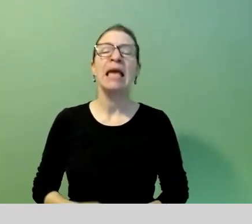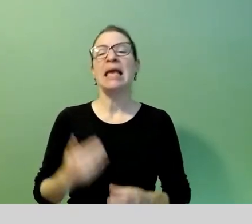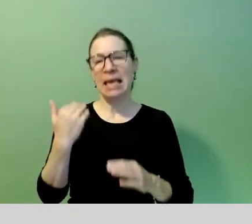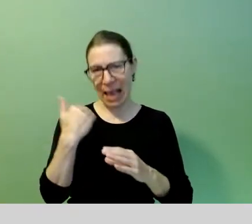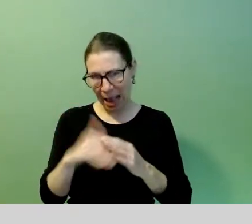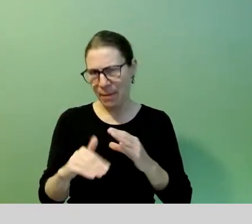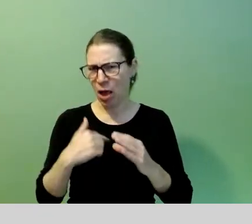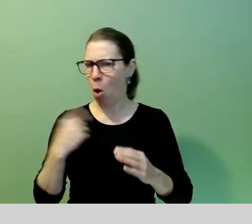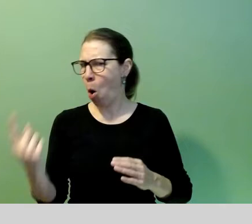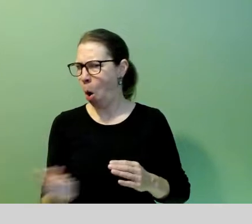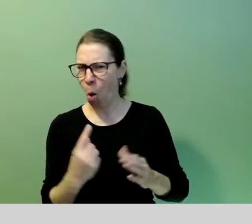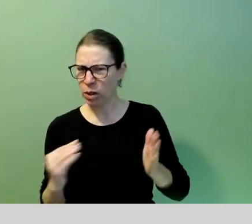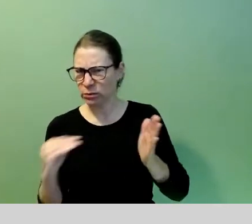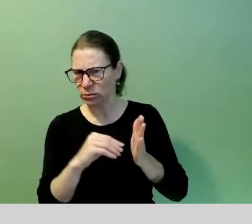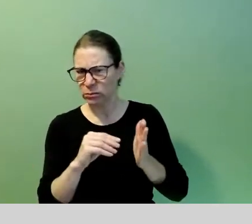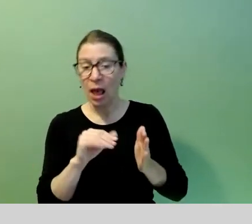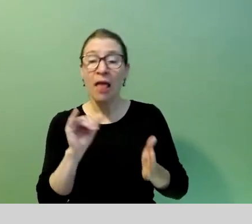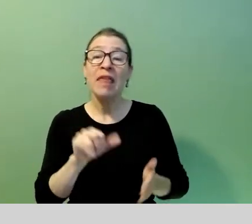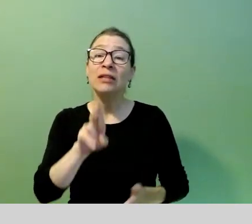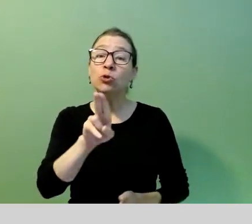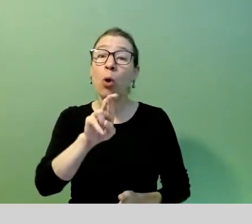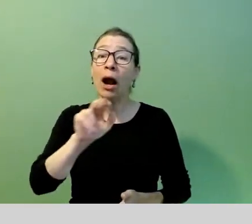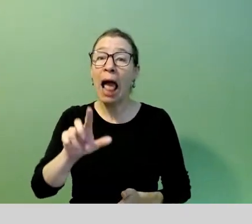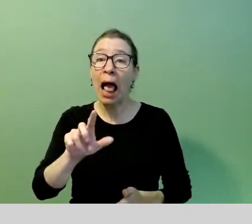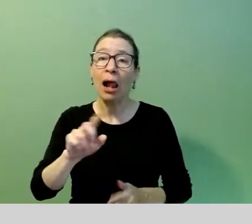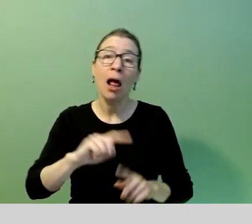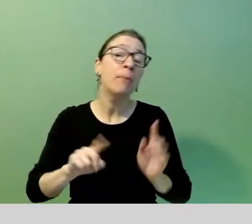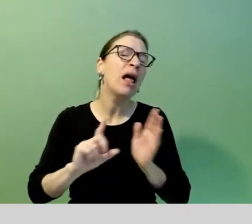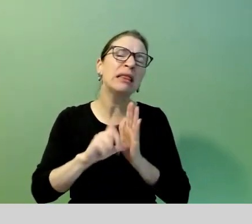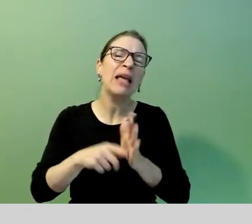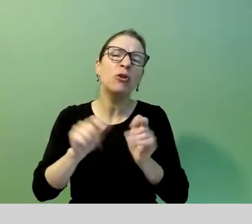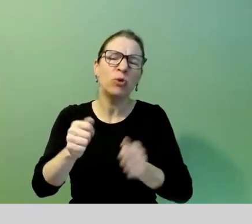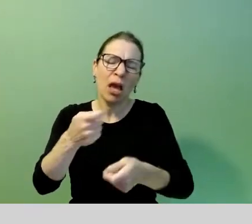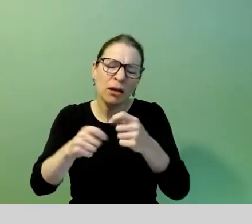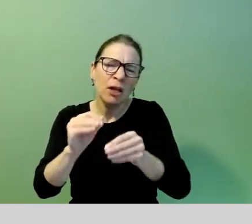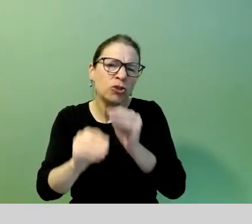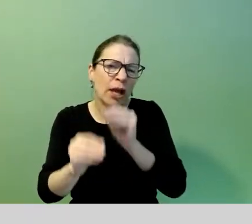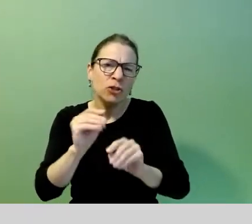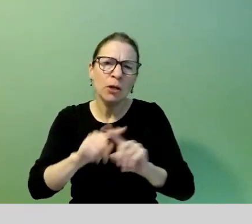This is URL, you can change it later, so I'm gonna leave this as is, until I set up a project page for it later.